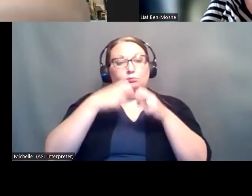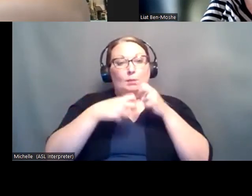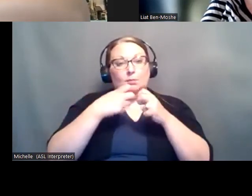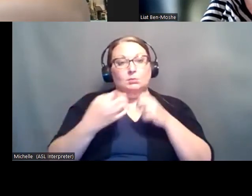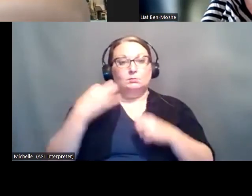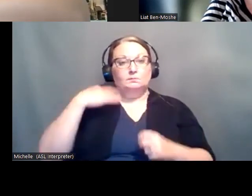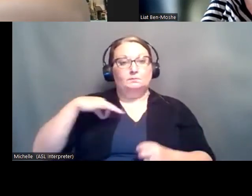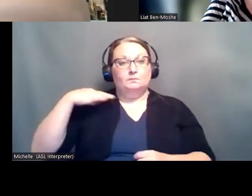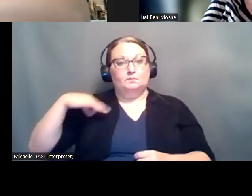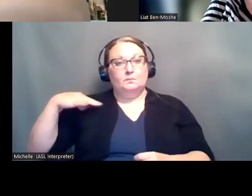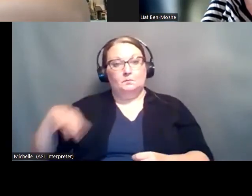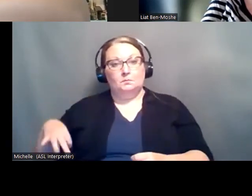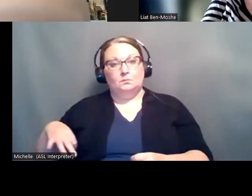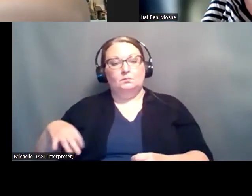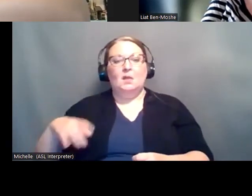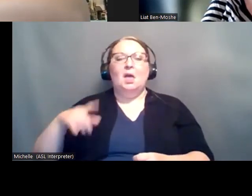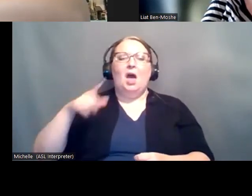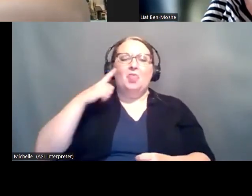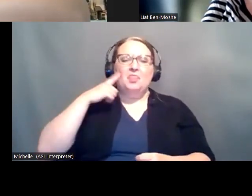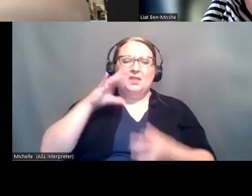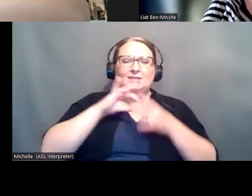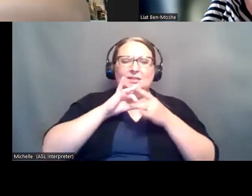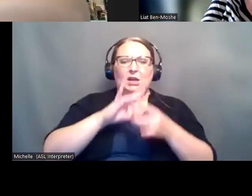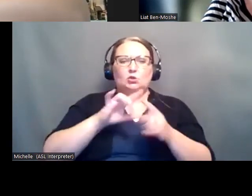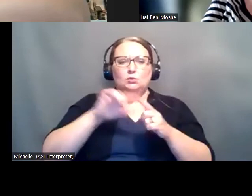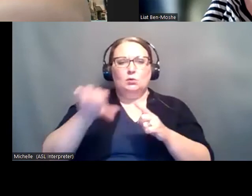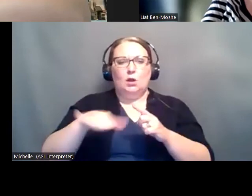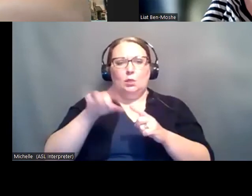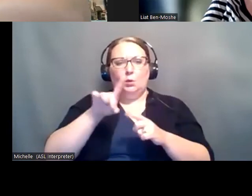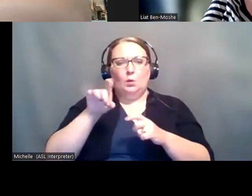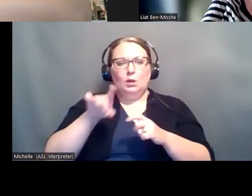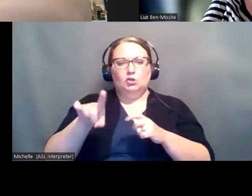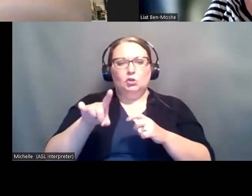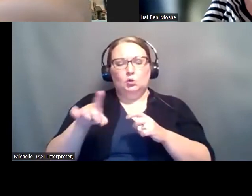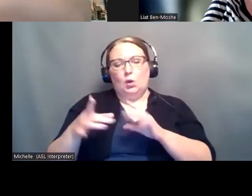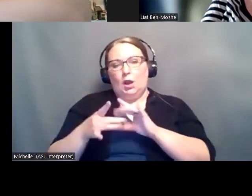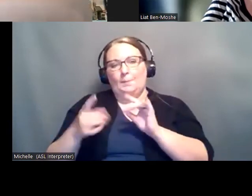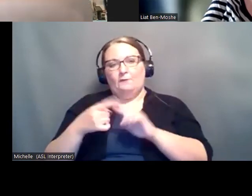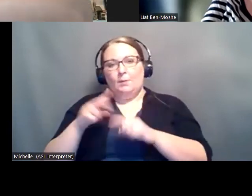I think it's connected to another kind of a question, a comment from Nora in the chat,